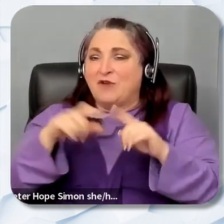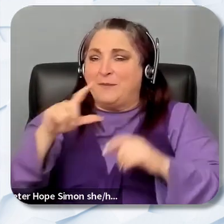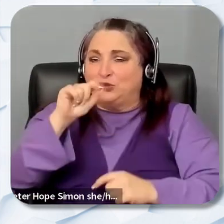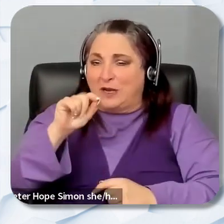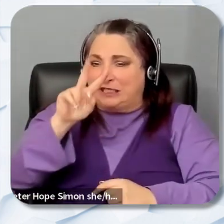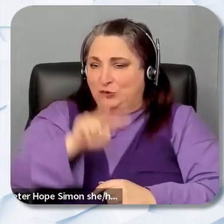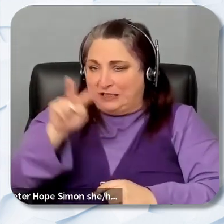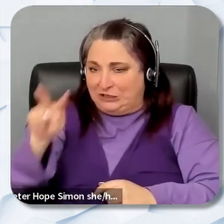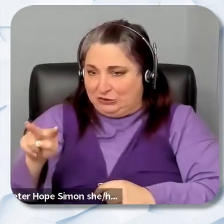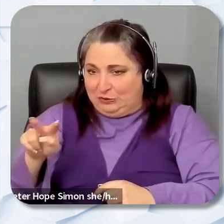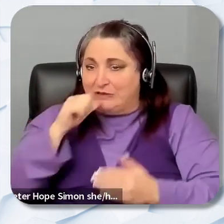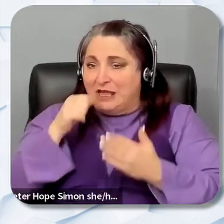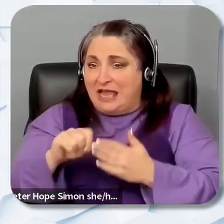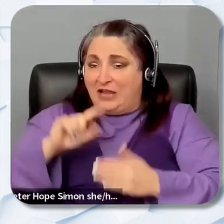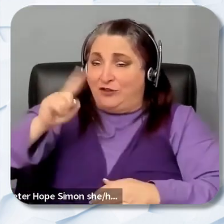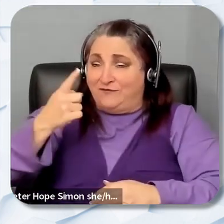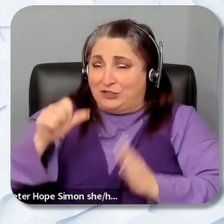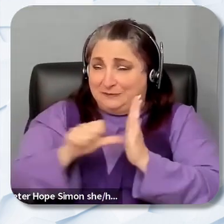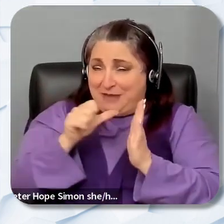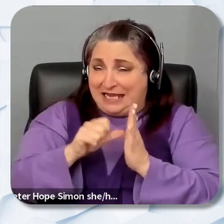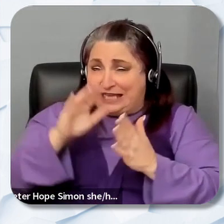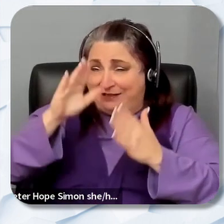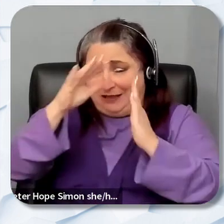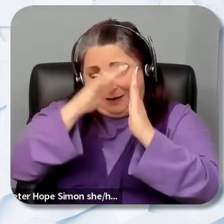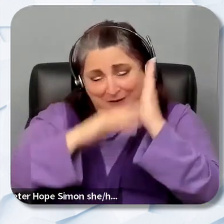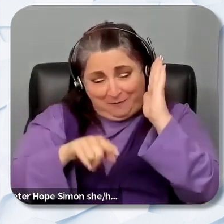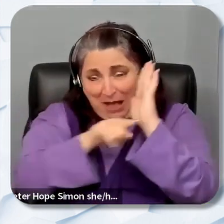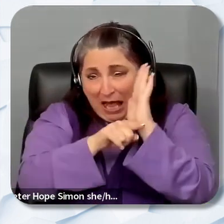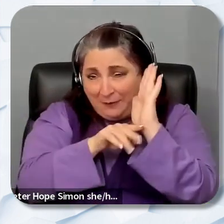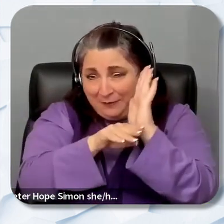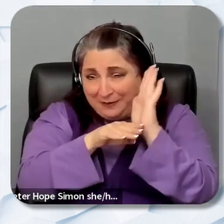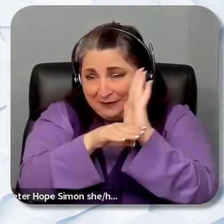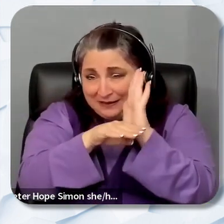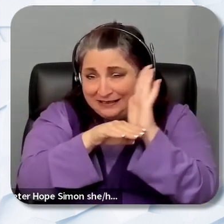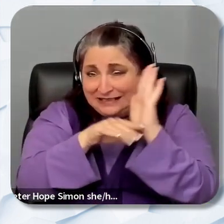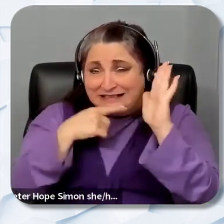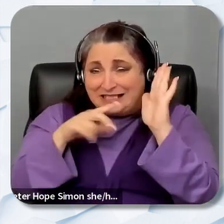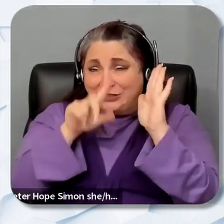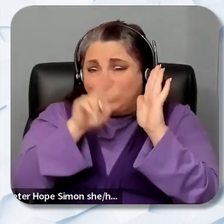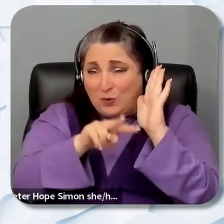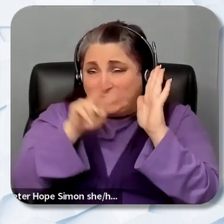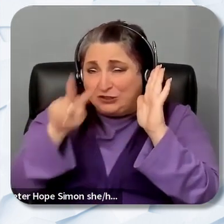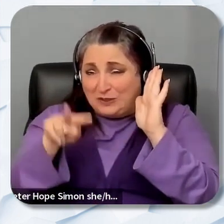on the first page down at the bottom, there's a section titled "2022 Annual Determination